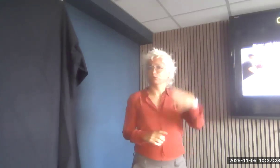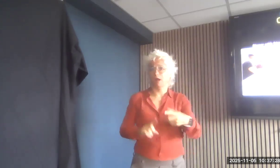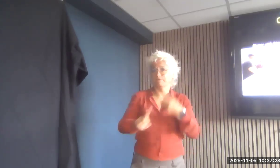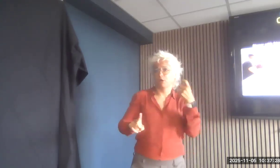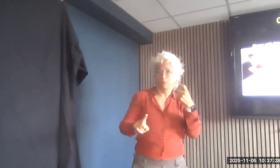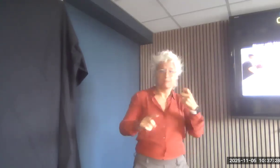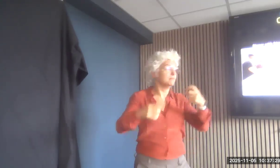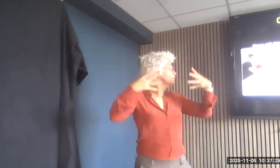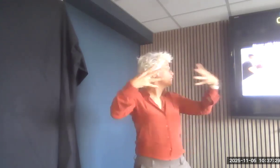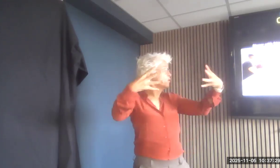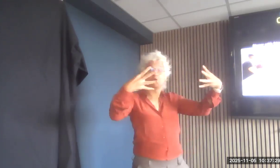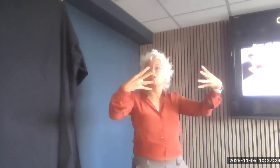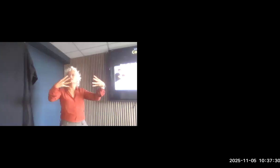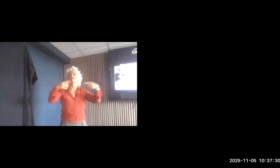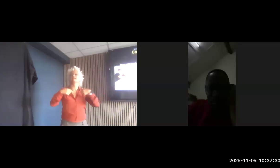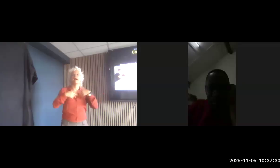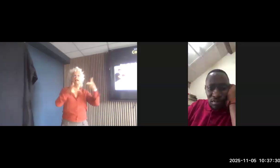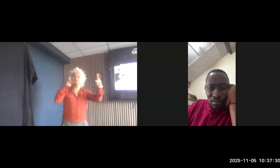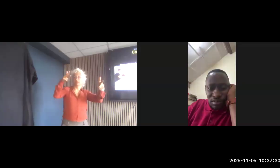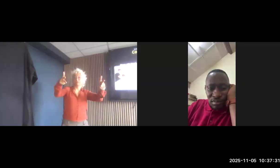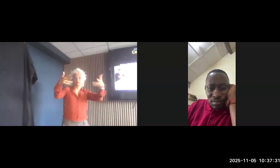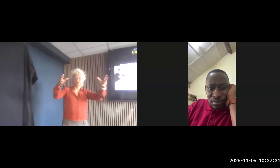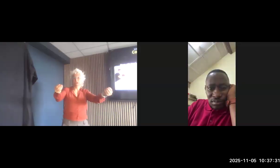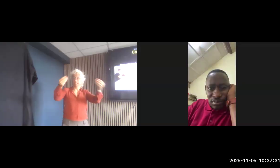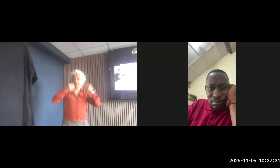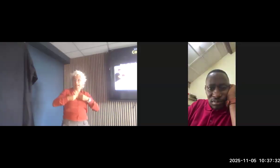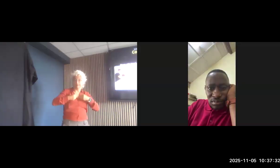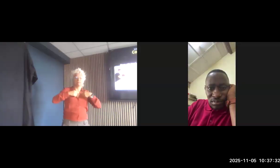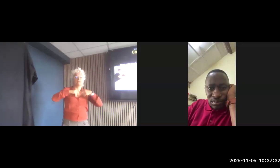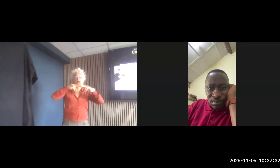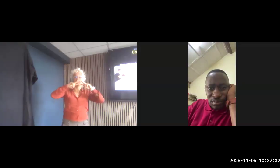And then also, this is an Instagram Live event that was recorded for an hour as well.